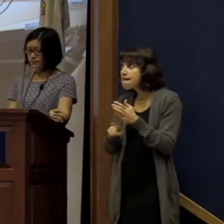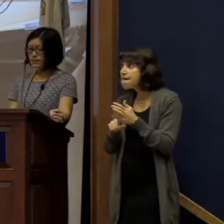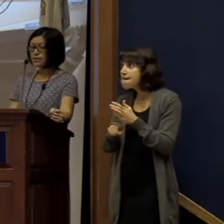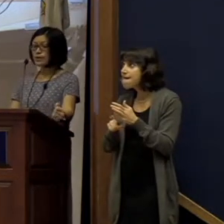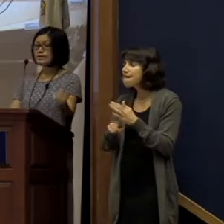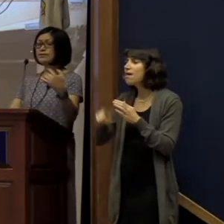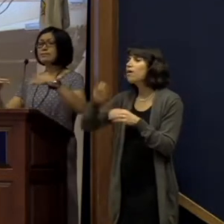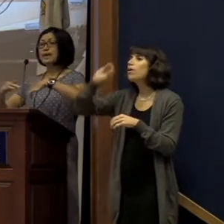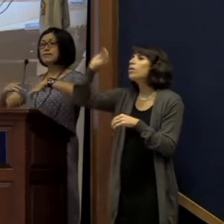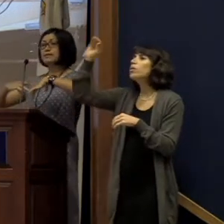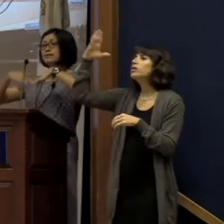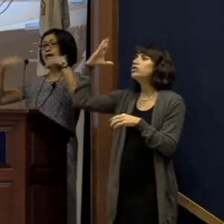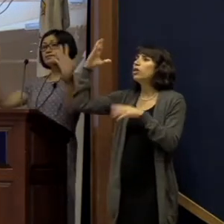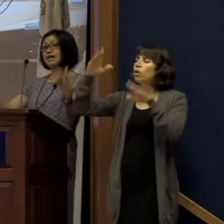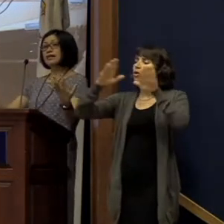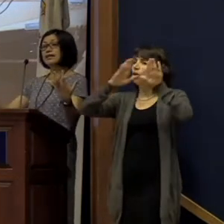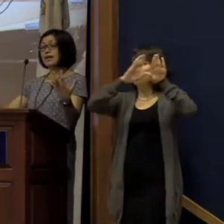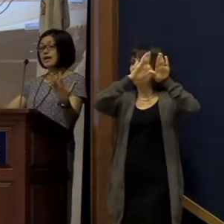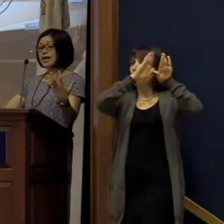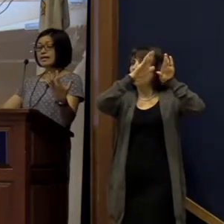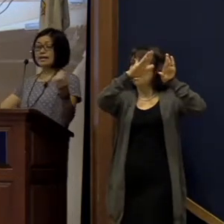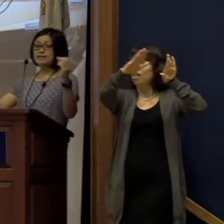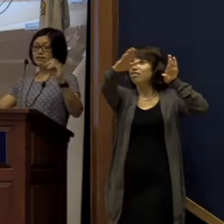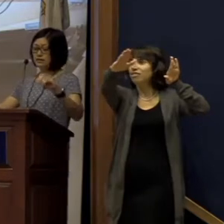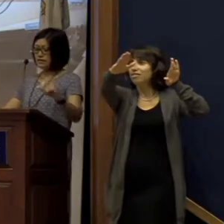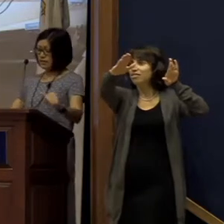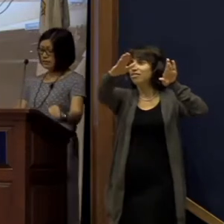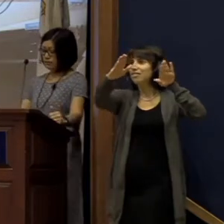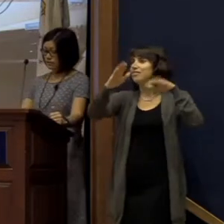Where the solar panel is on outside and the lights are on inside of the dome